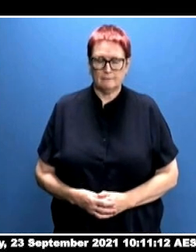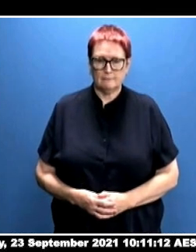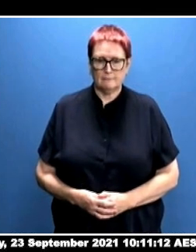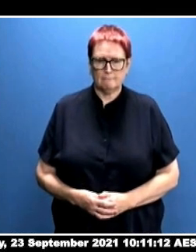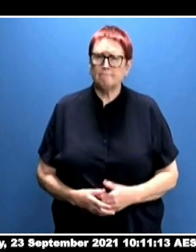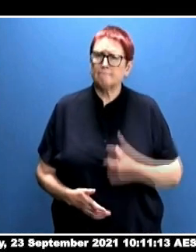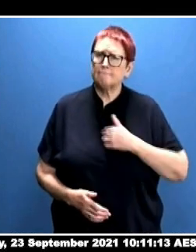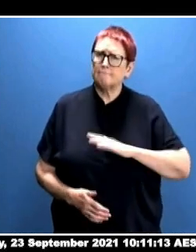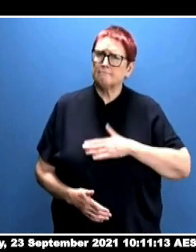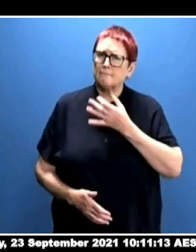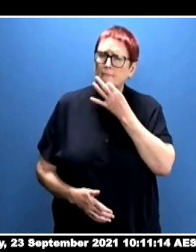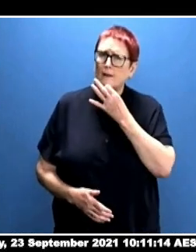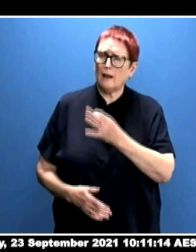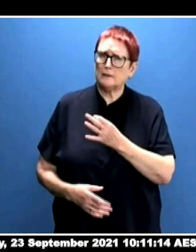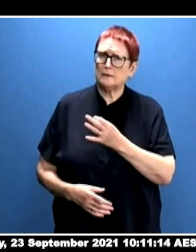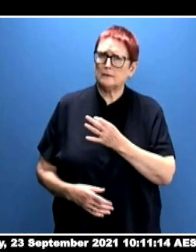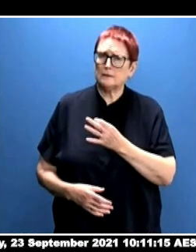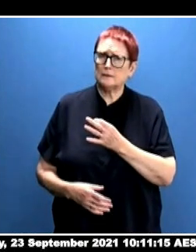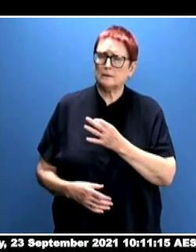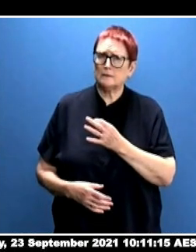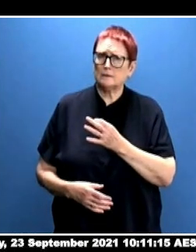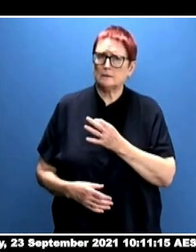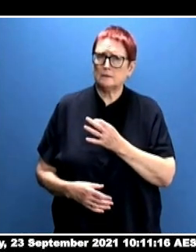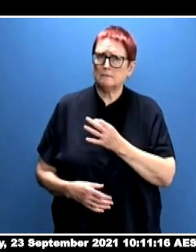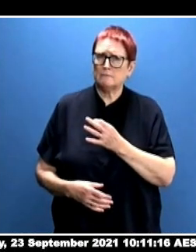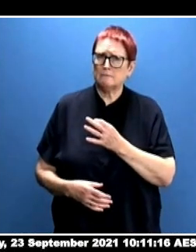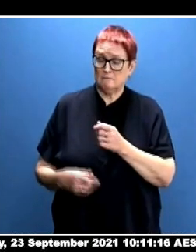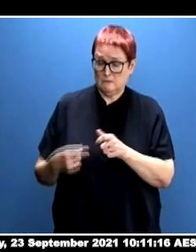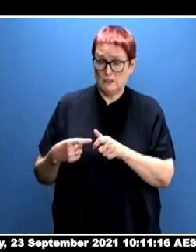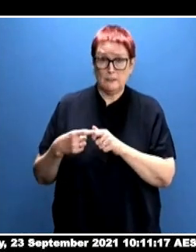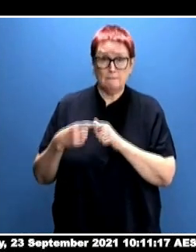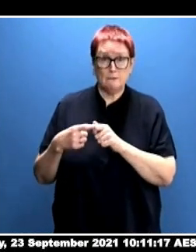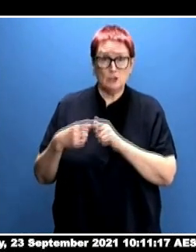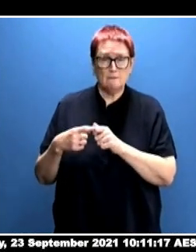I'm interested to ask you about first of all the model